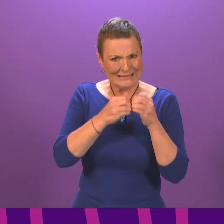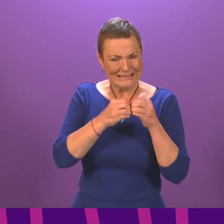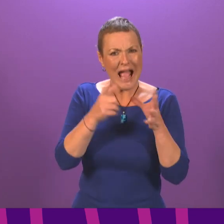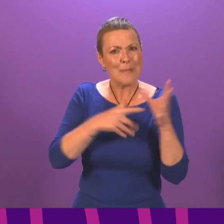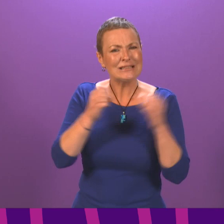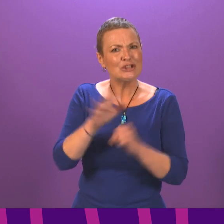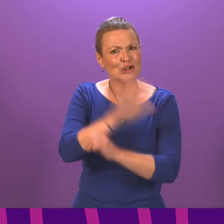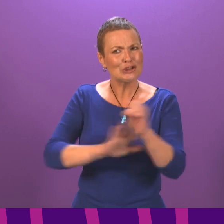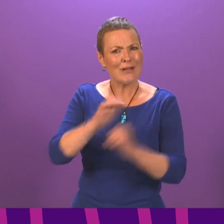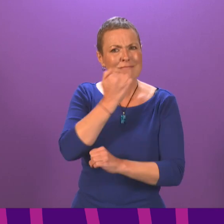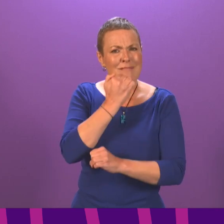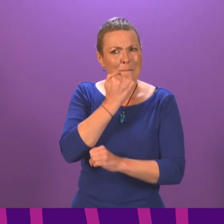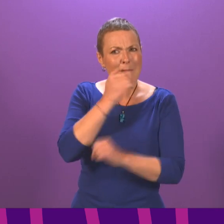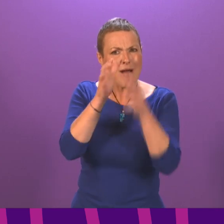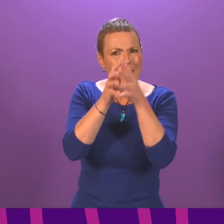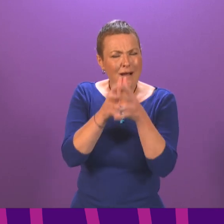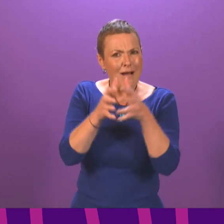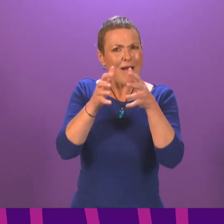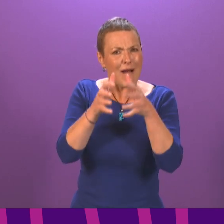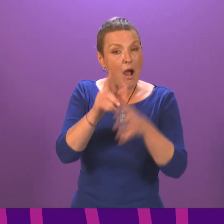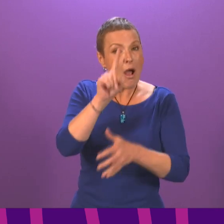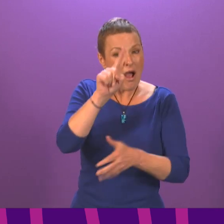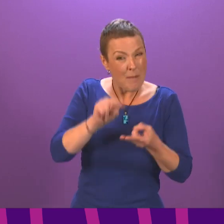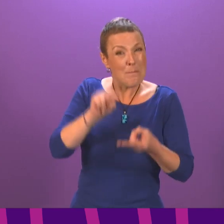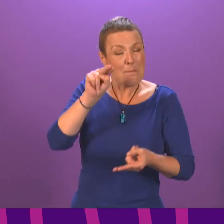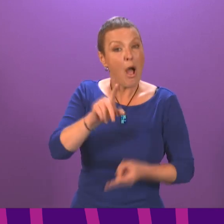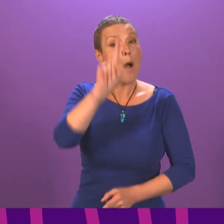have commented on that in the chamber in the past couple of weeks—we can take some assurance